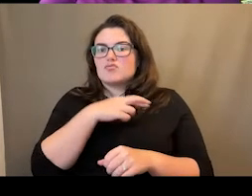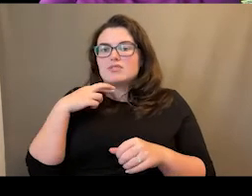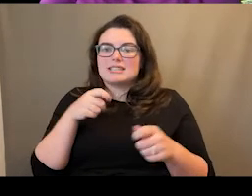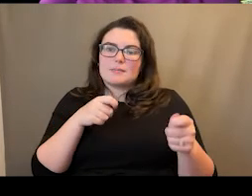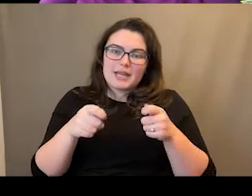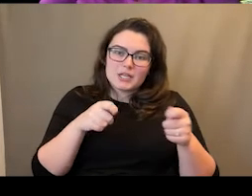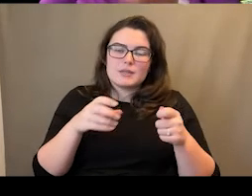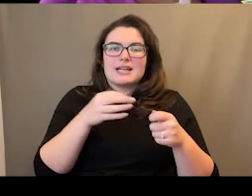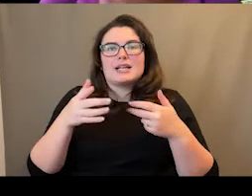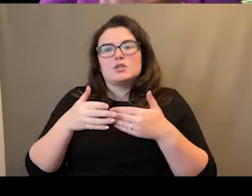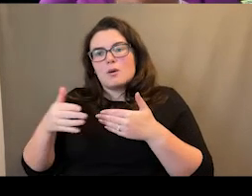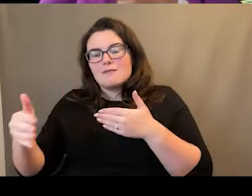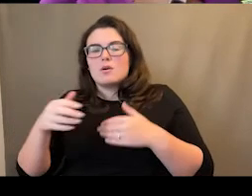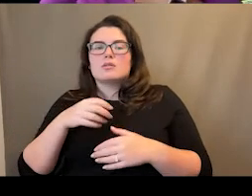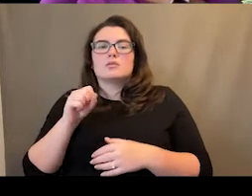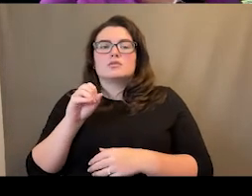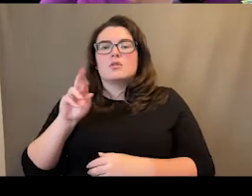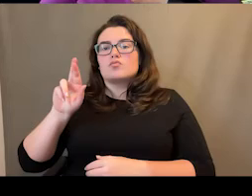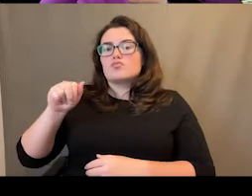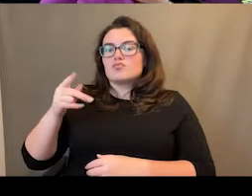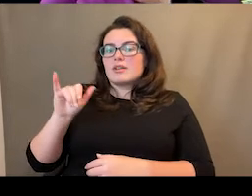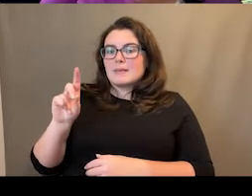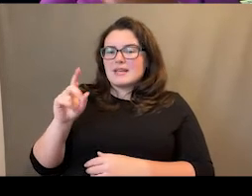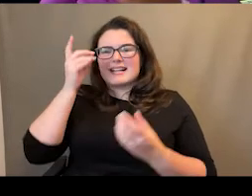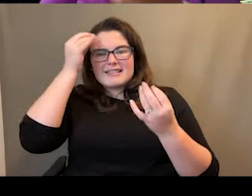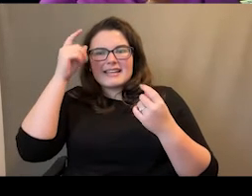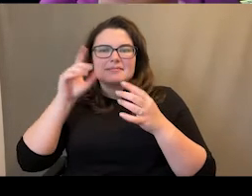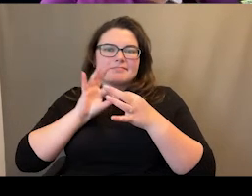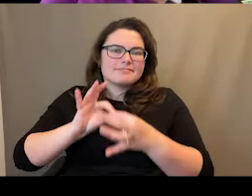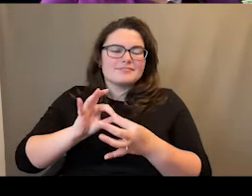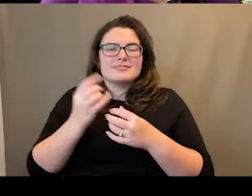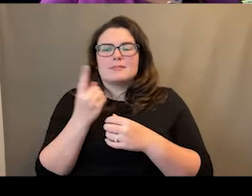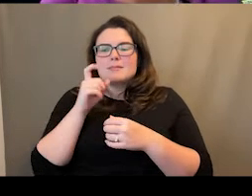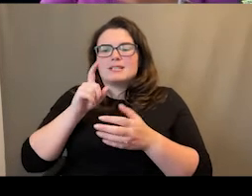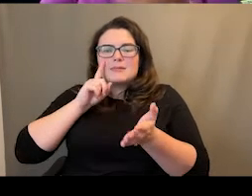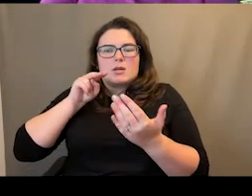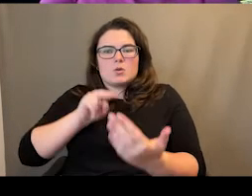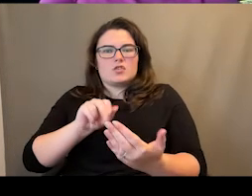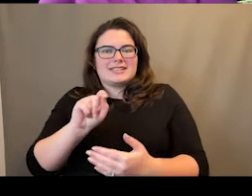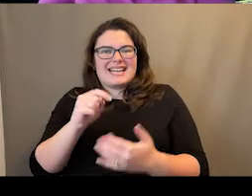Rapid think in terms of something that needs to be looked at now.